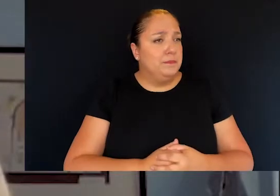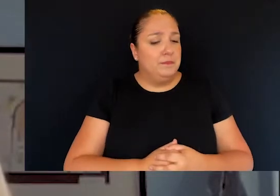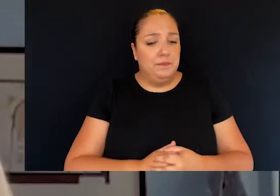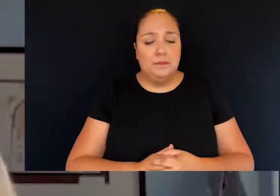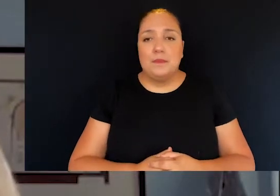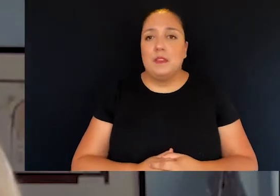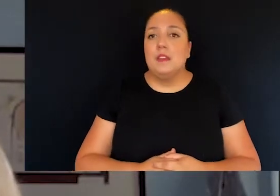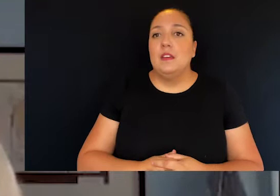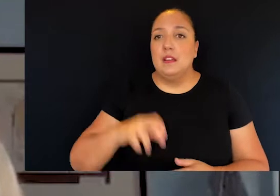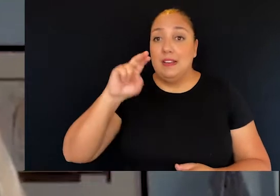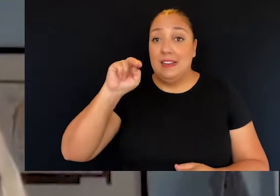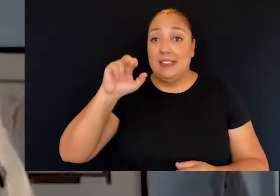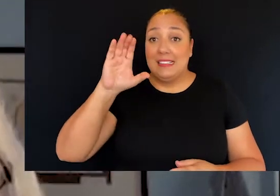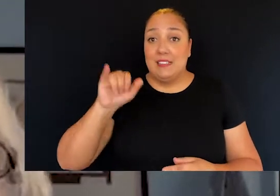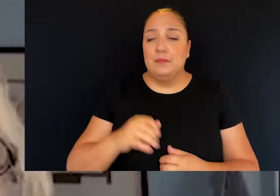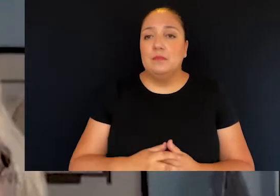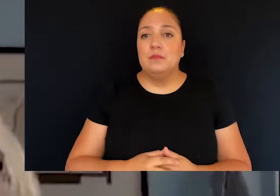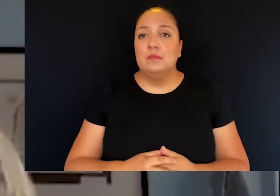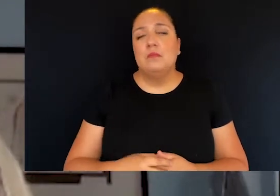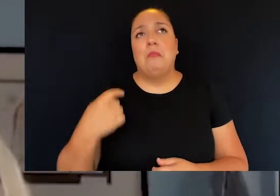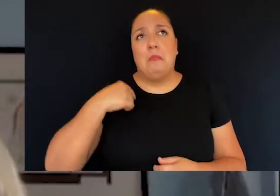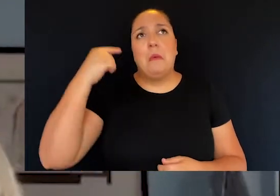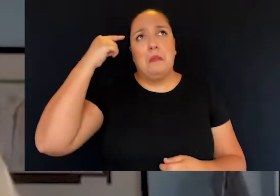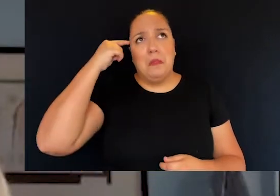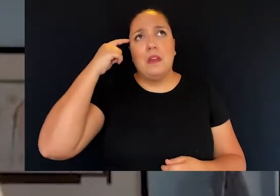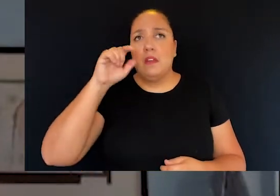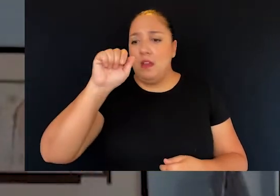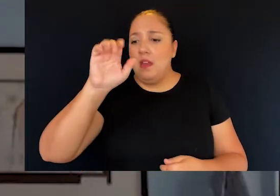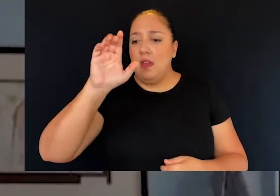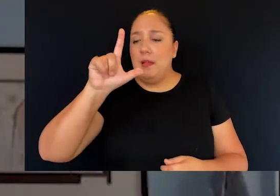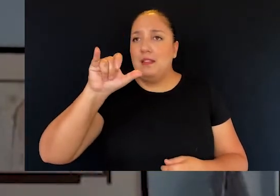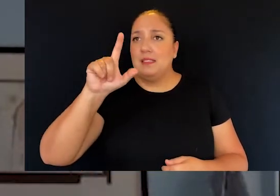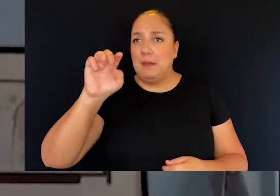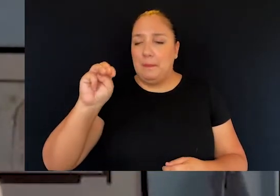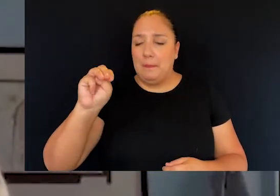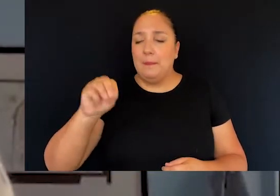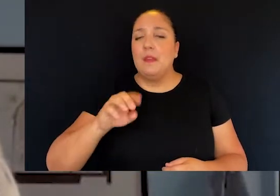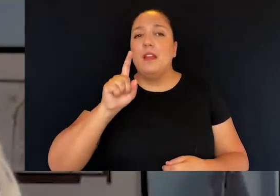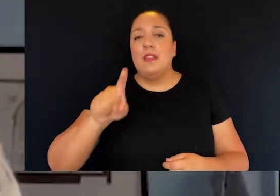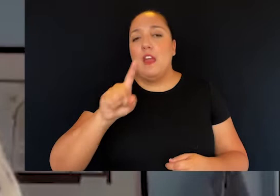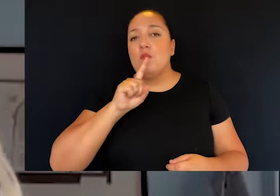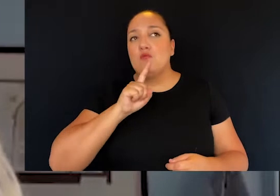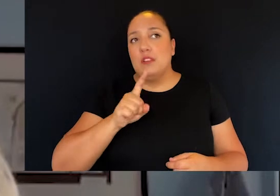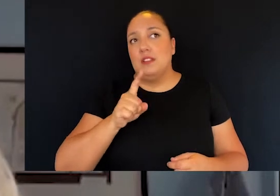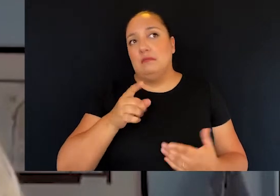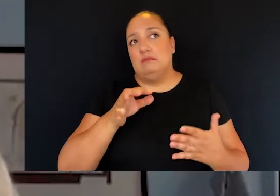I think, you know, ableism is really, it leads to society making a basis on who's worthy based